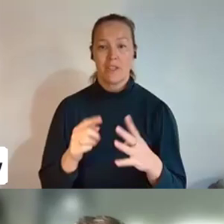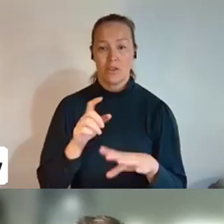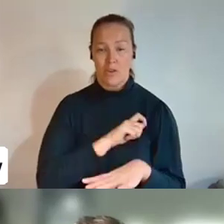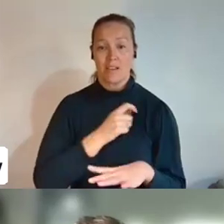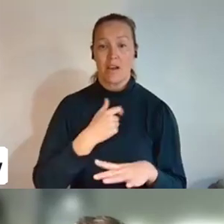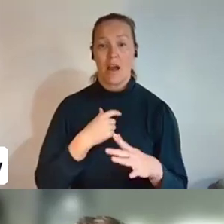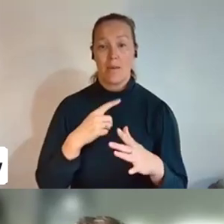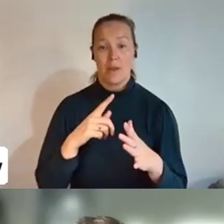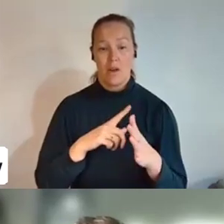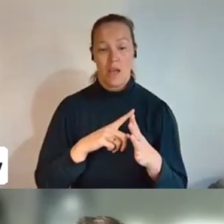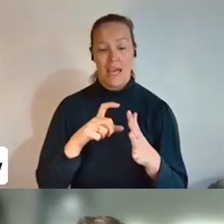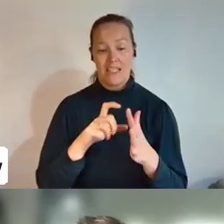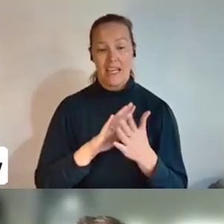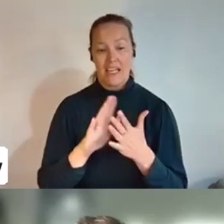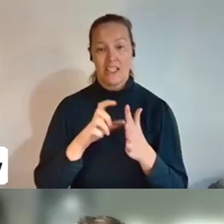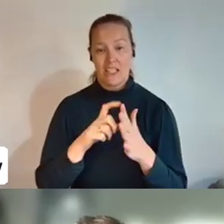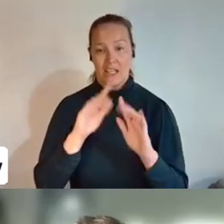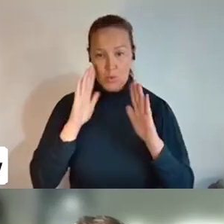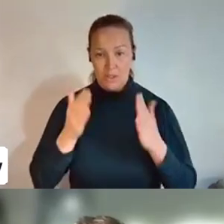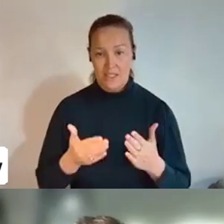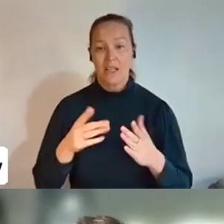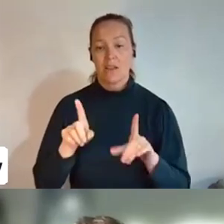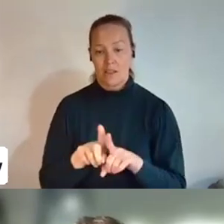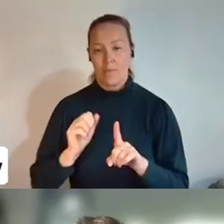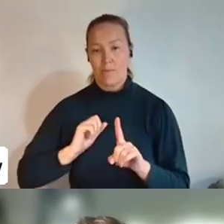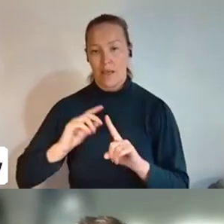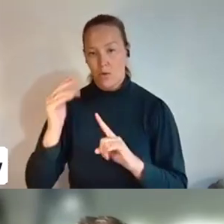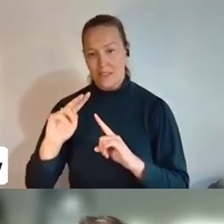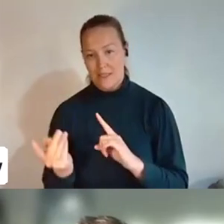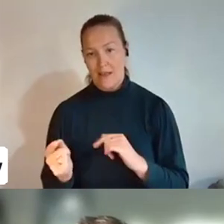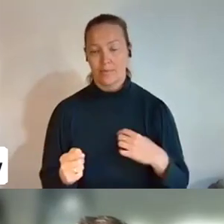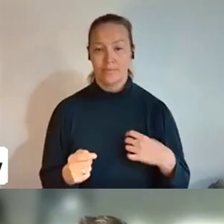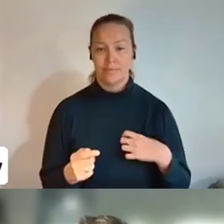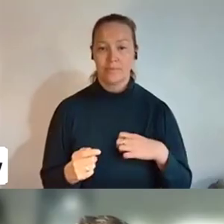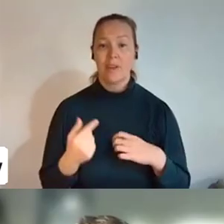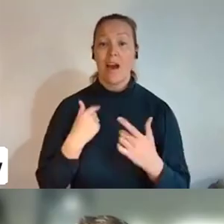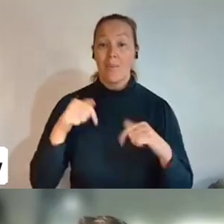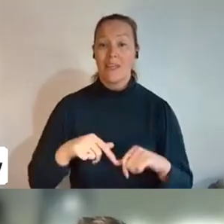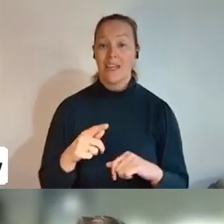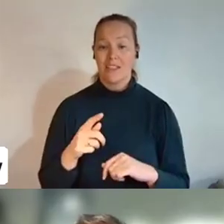elder son. And I think one reason I'm here this morning is to fly the flag for local government,